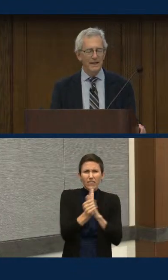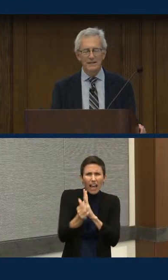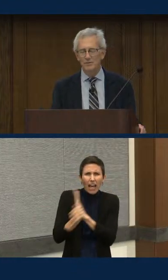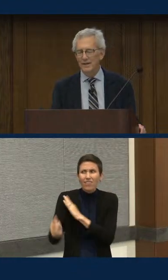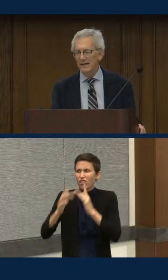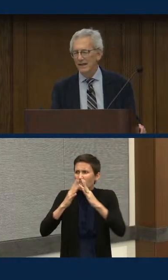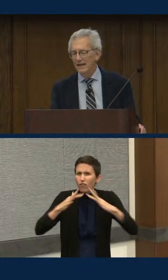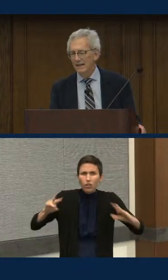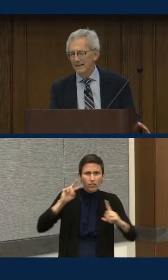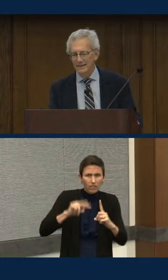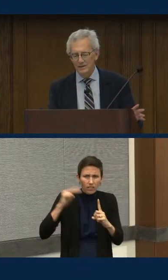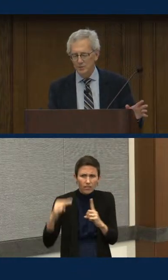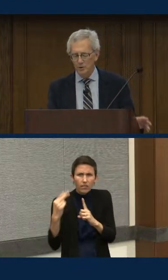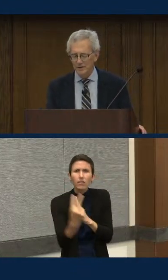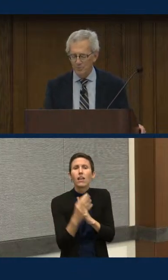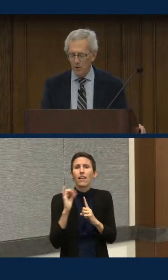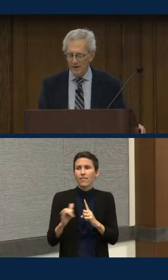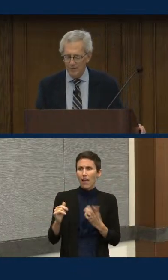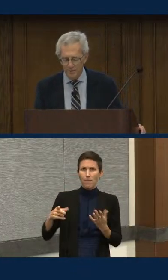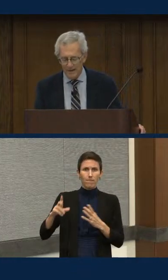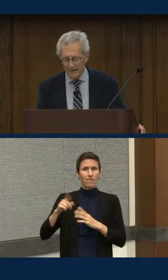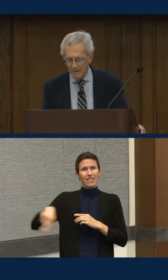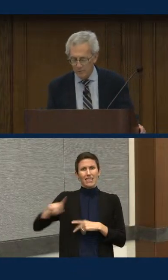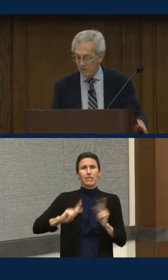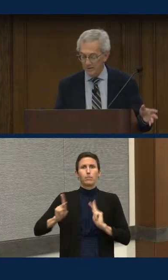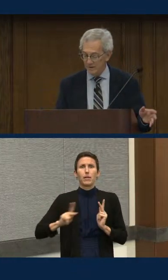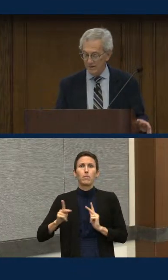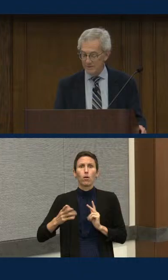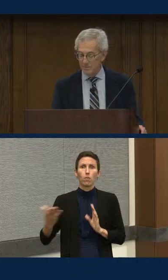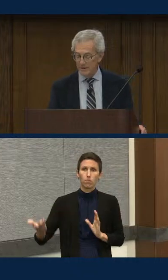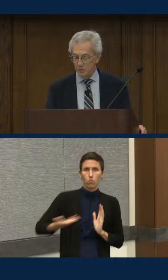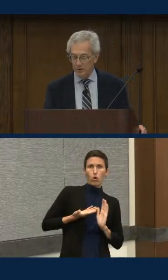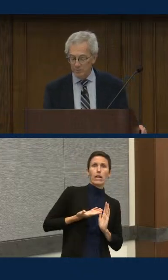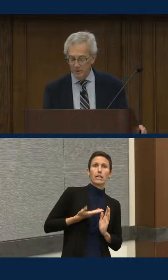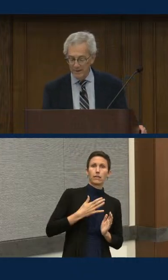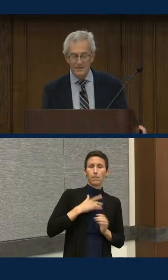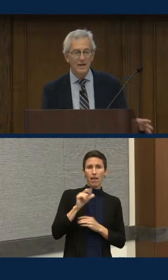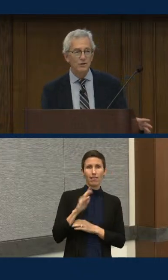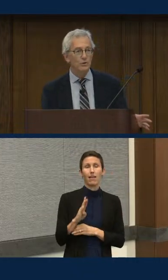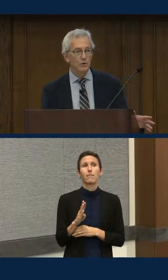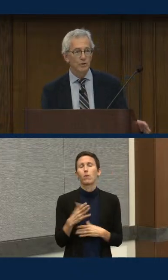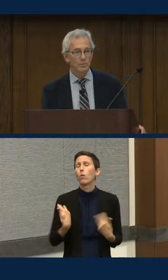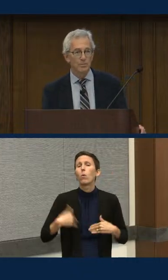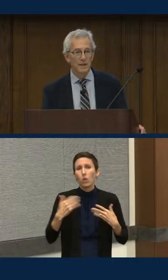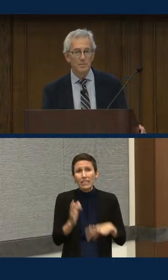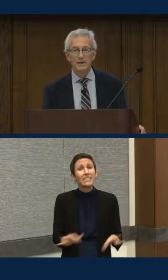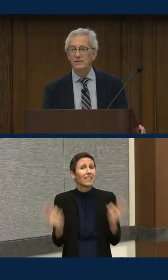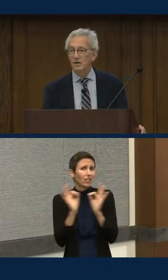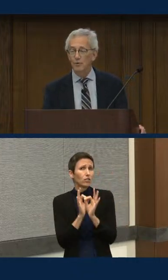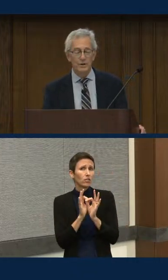these folks have brought to my, well, it's really been essential